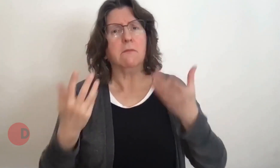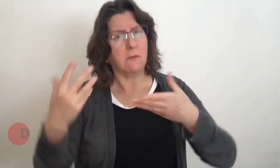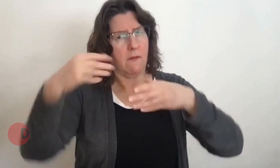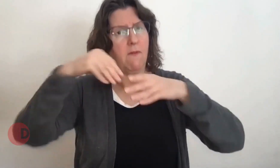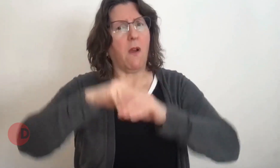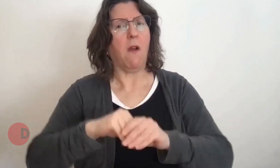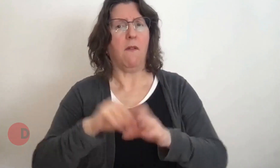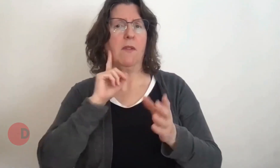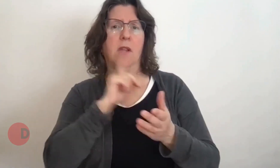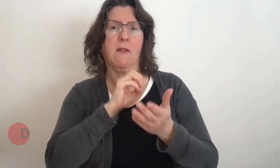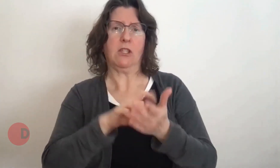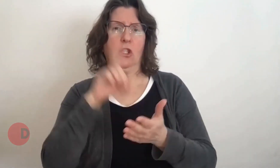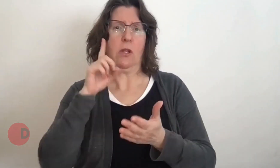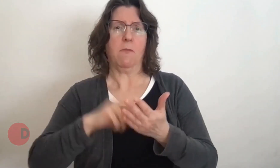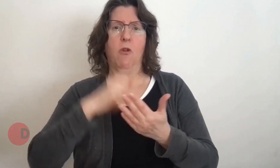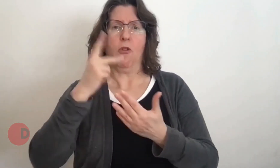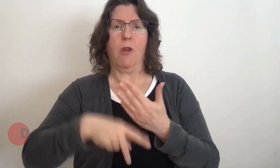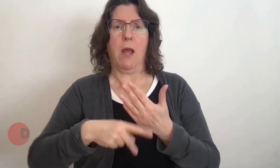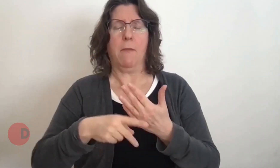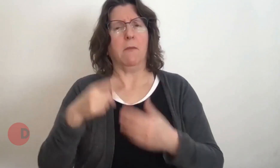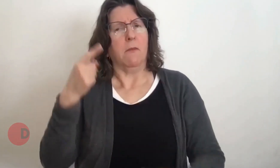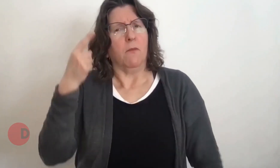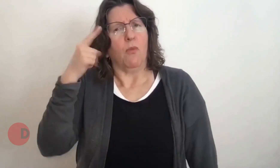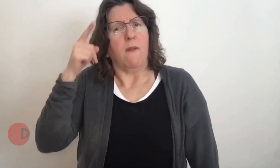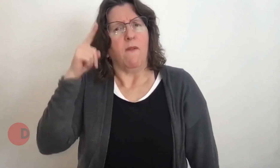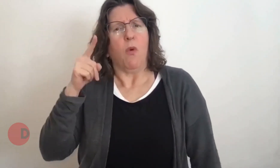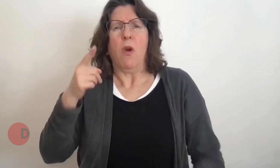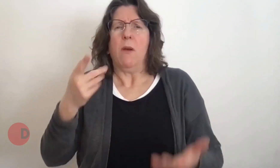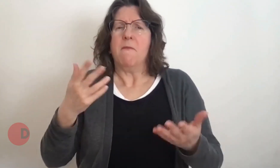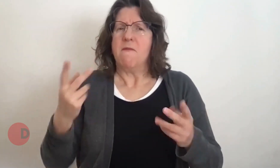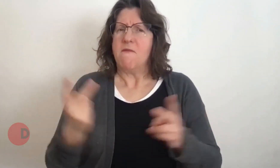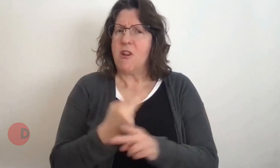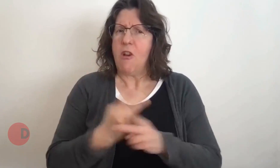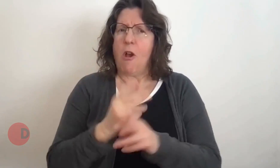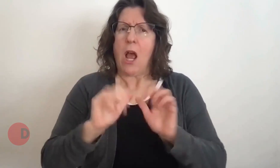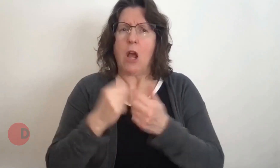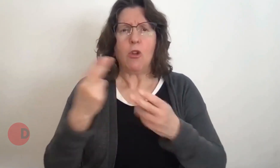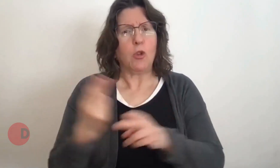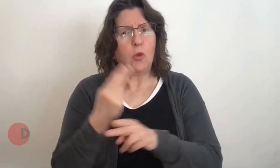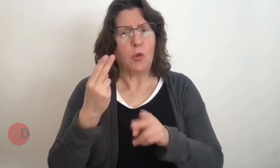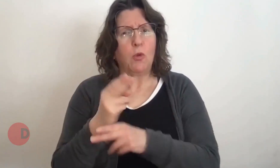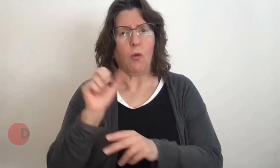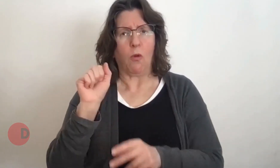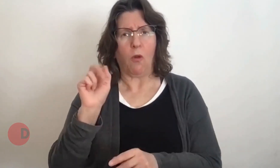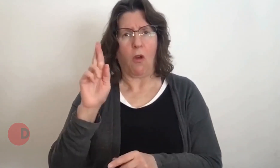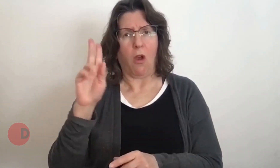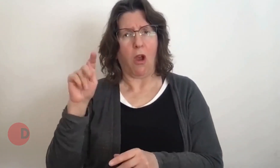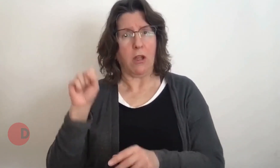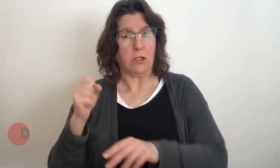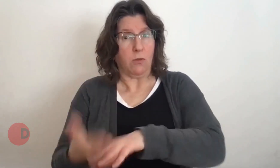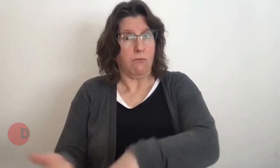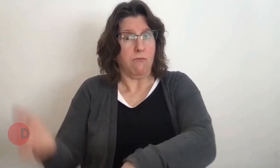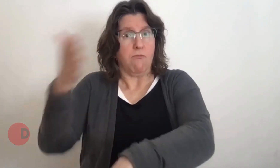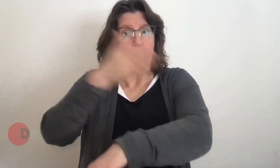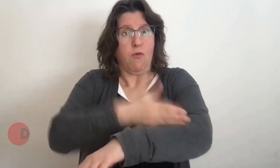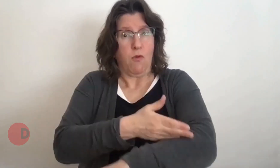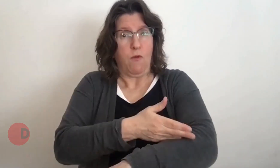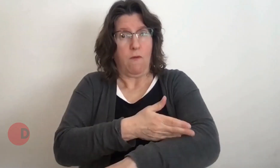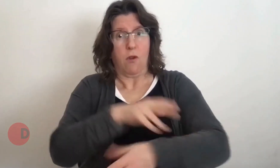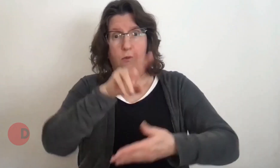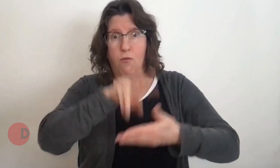I am figuring out ways to use the Arts to improve reading and writing